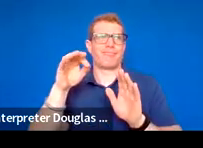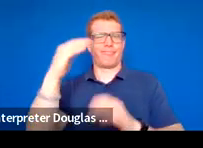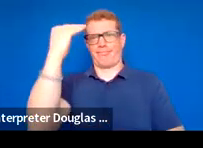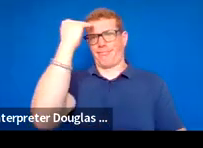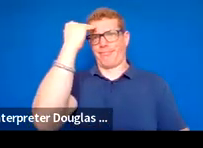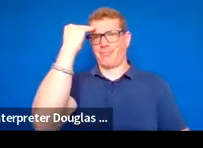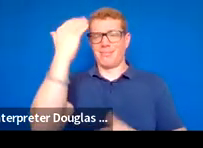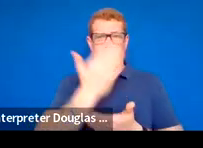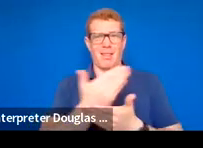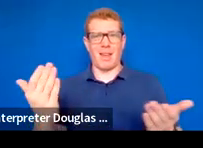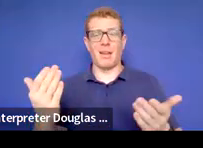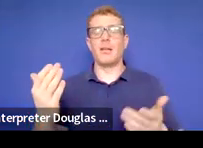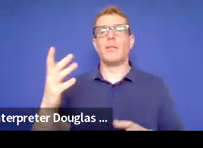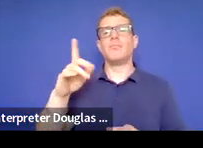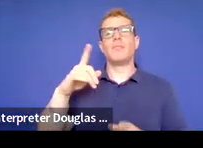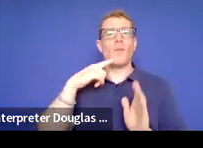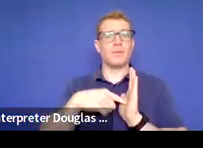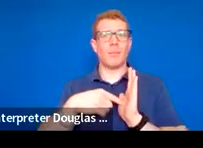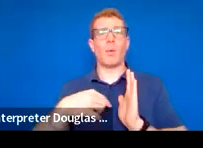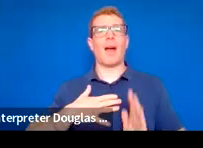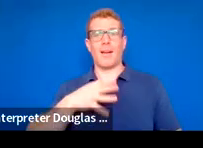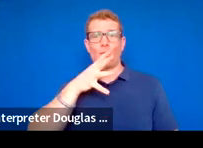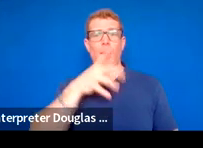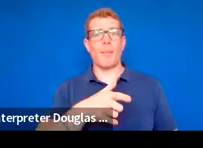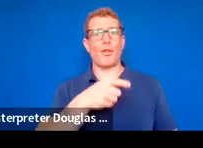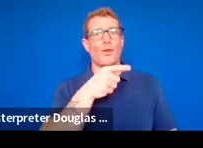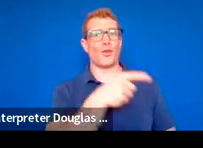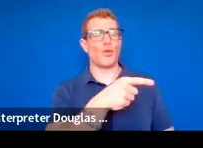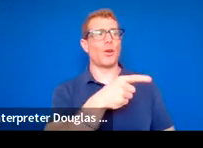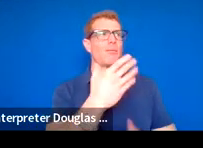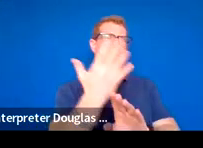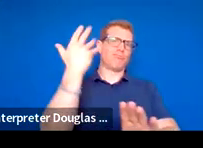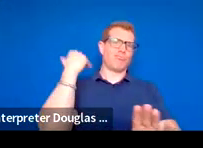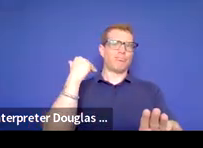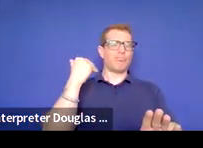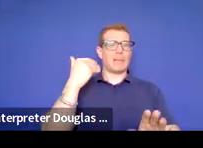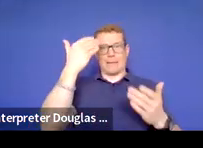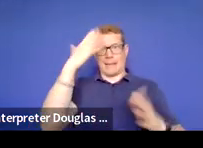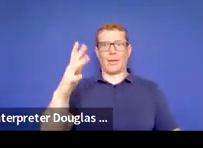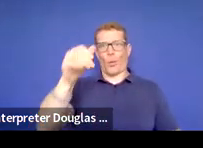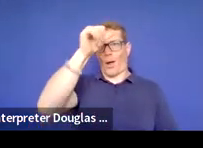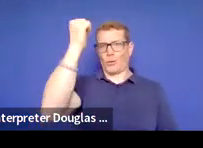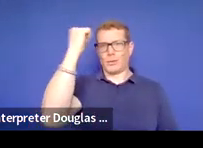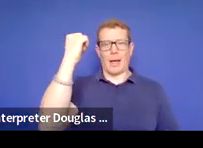We just didn't know it back then they didn't use that term. Then, but she would never let loose of her purse.